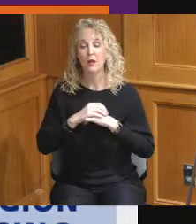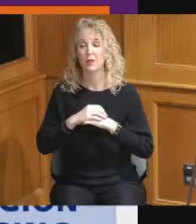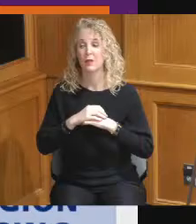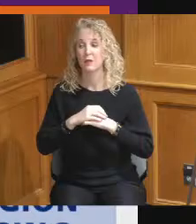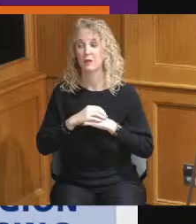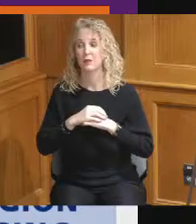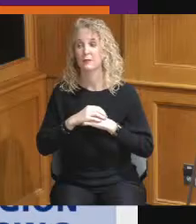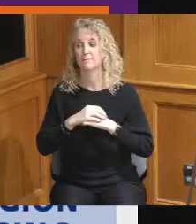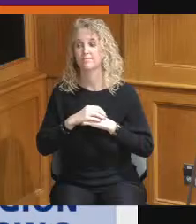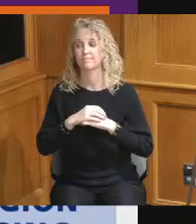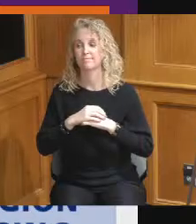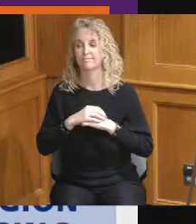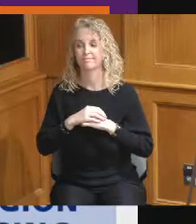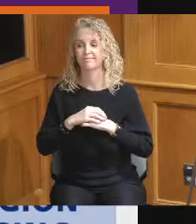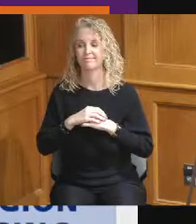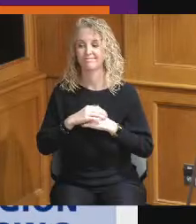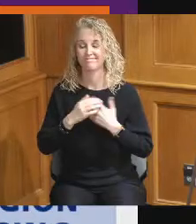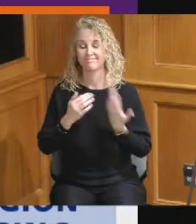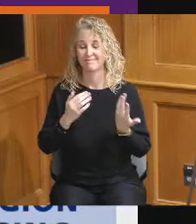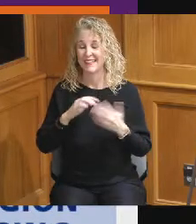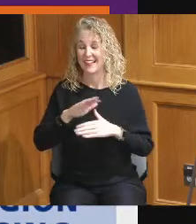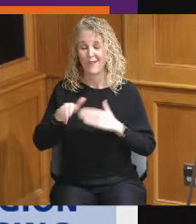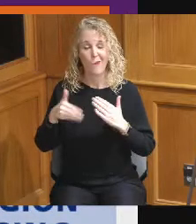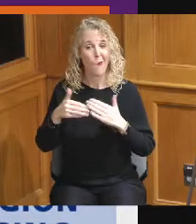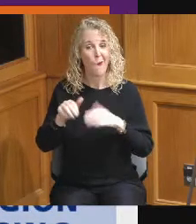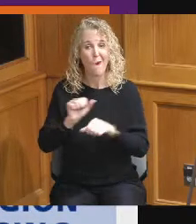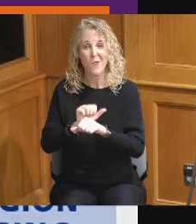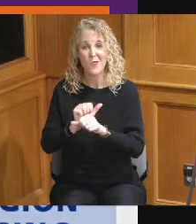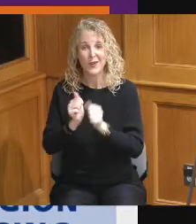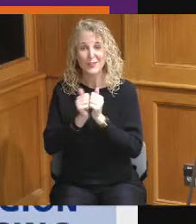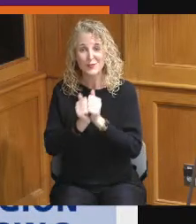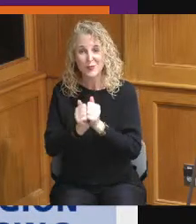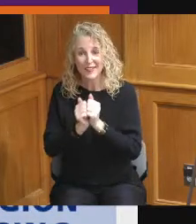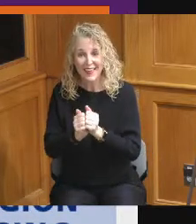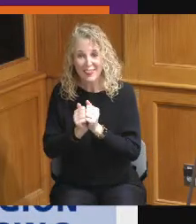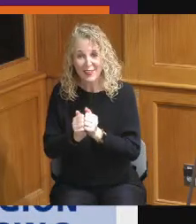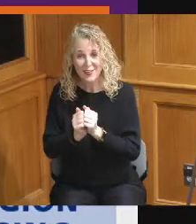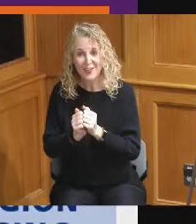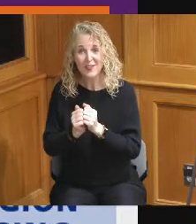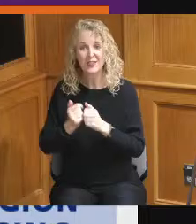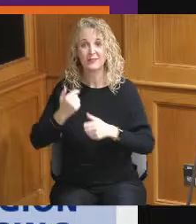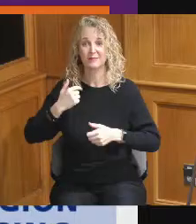I think this is this all working we've we started a a partnership directly with the city to do this